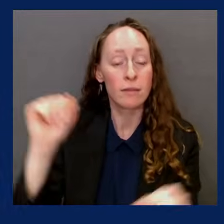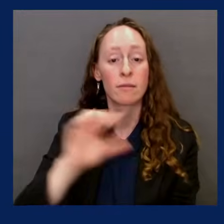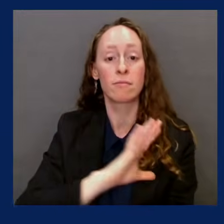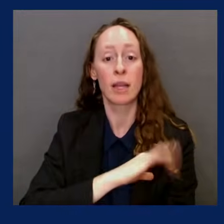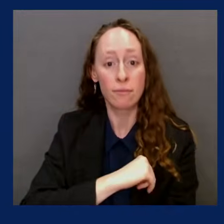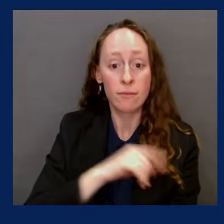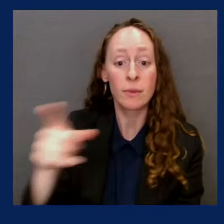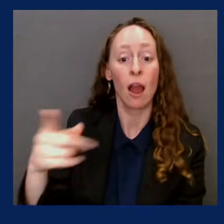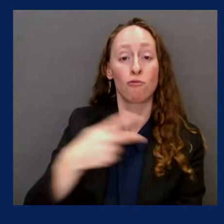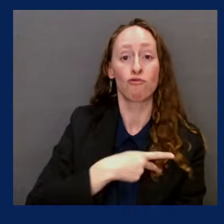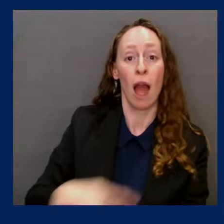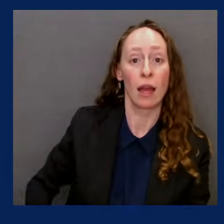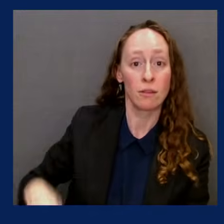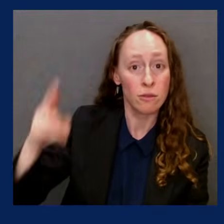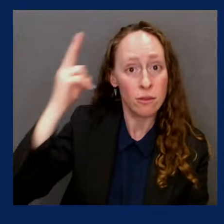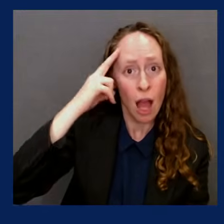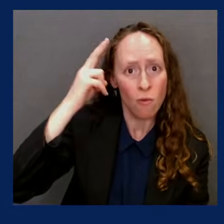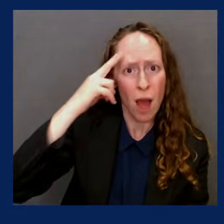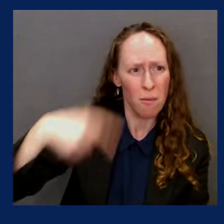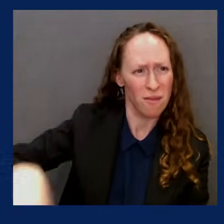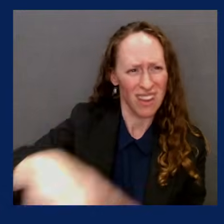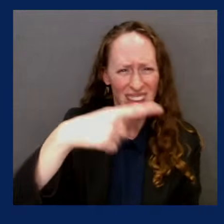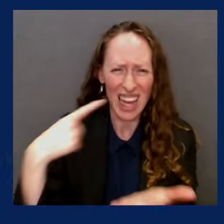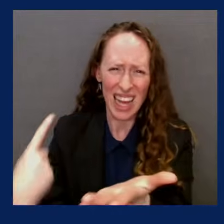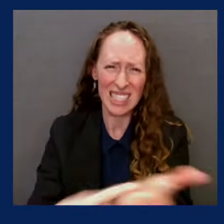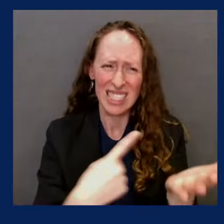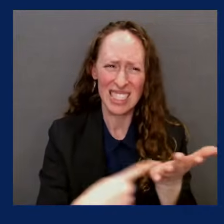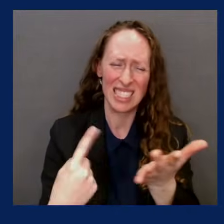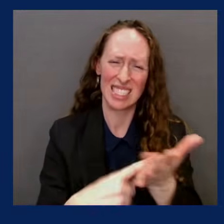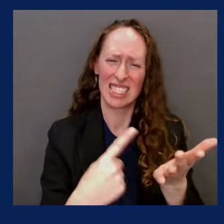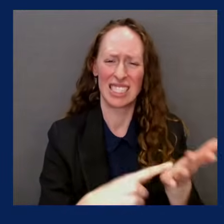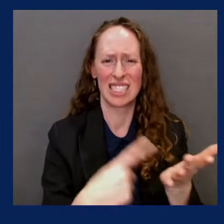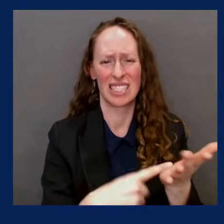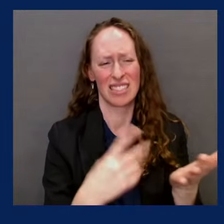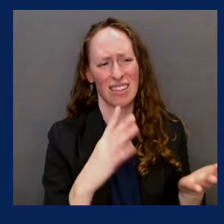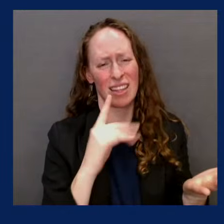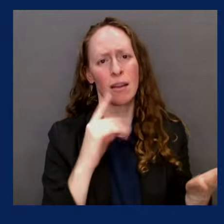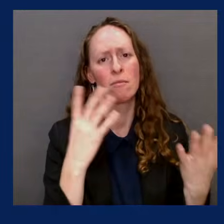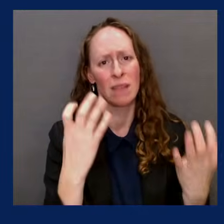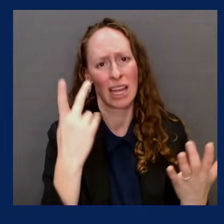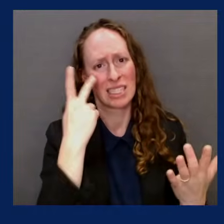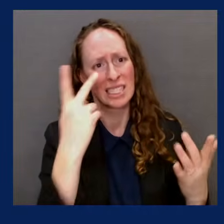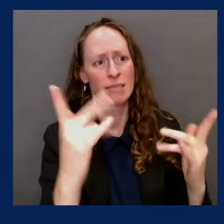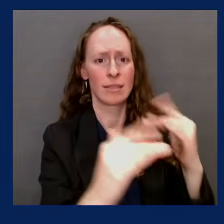about the need -- and I mean this sincerely -- about the need to work toward a greater integration for Israel